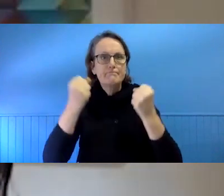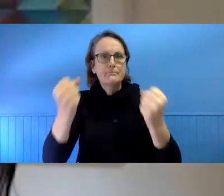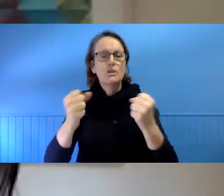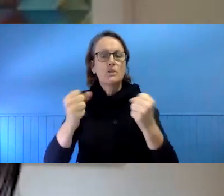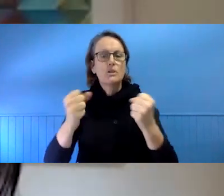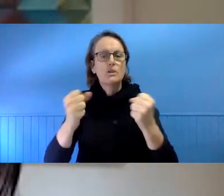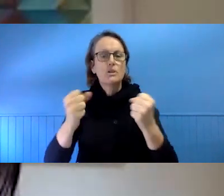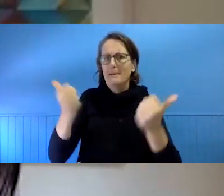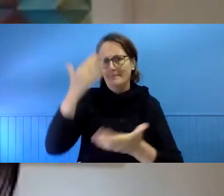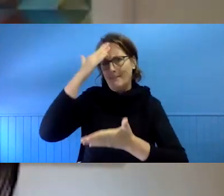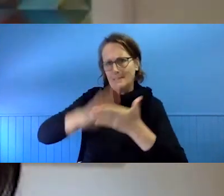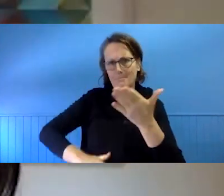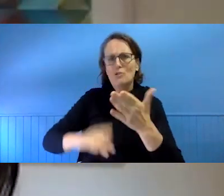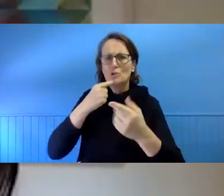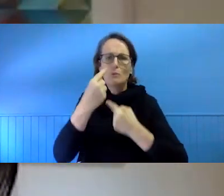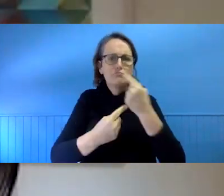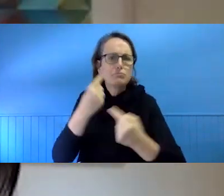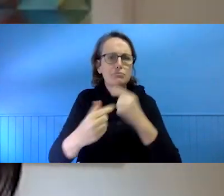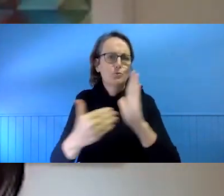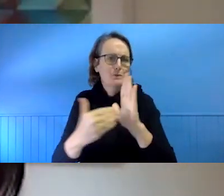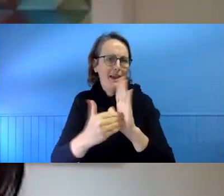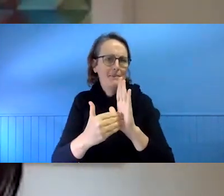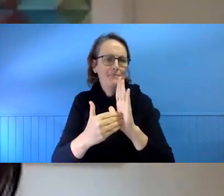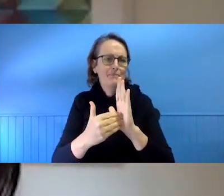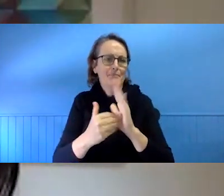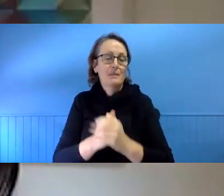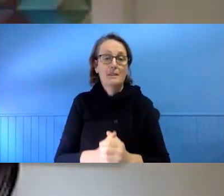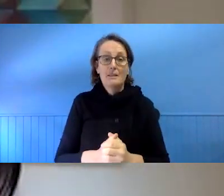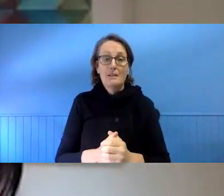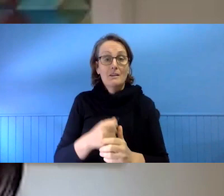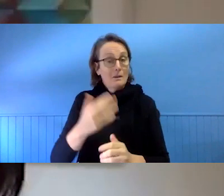As we scuffed, -- discussed, no-one planned for this crisis or